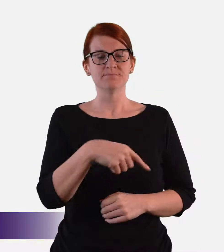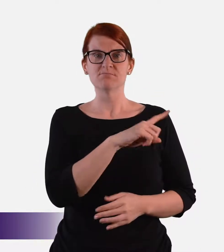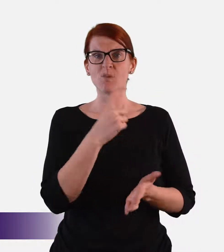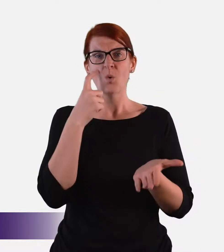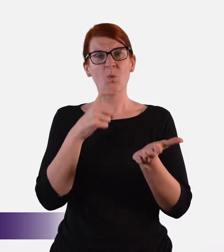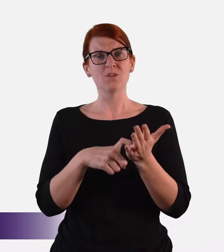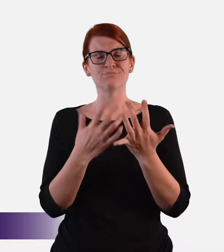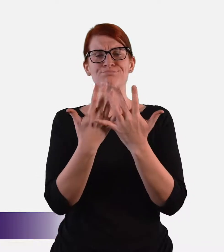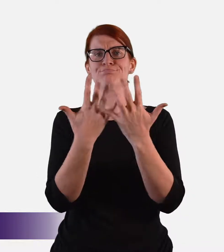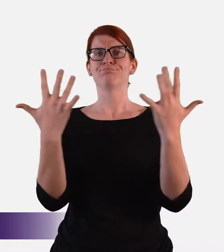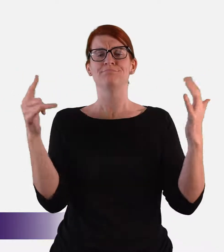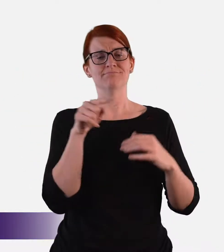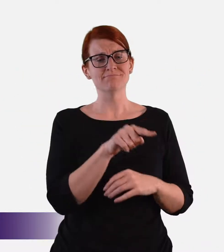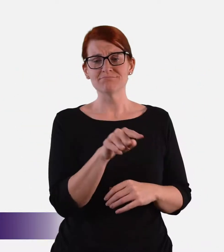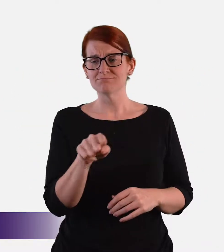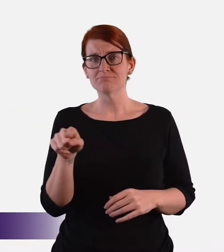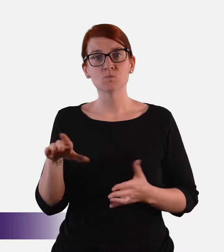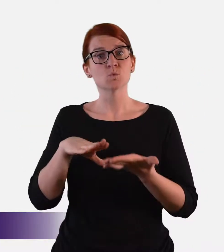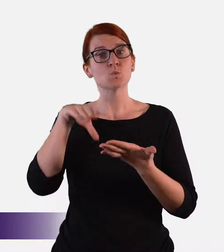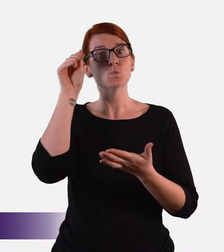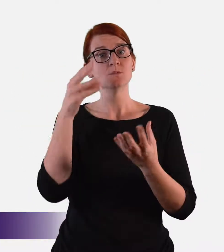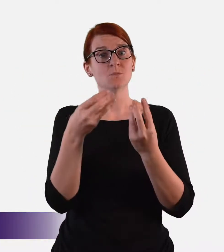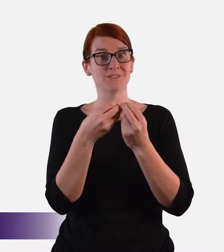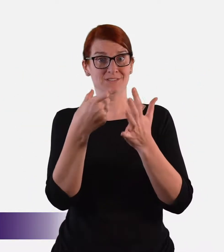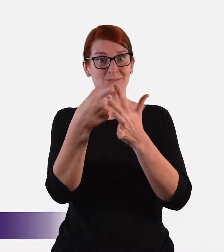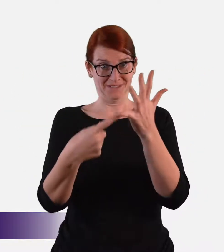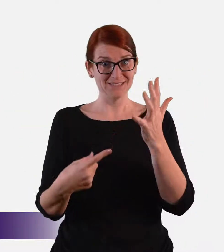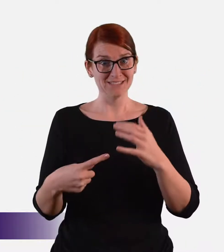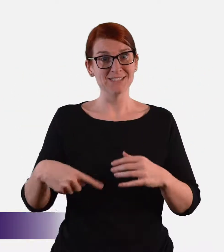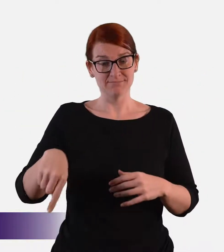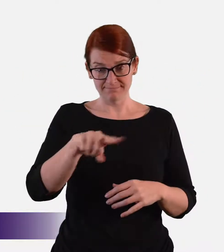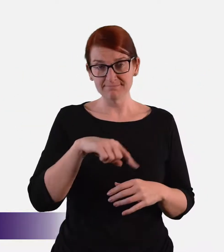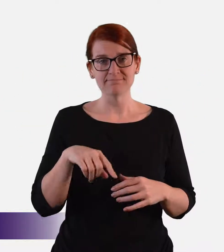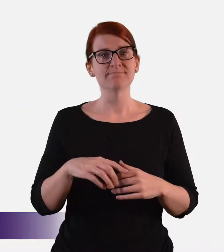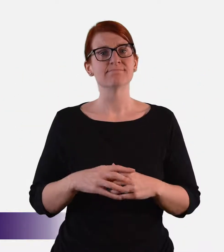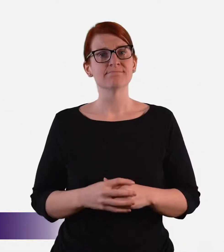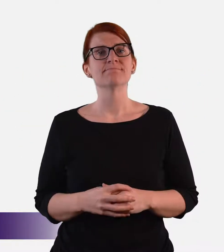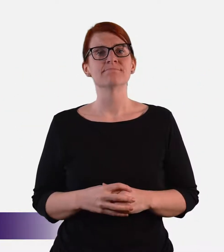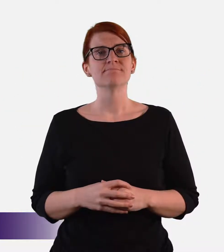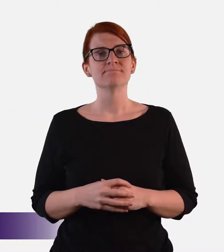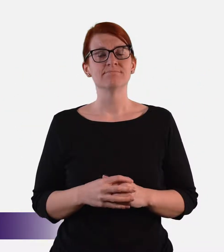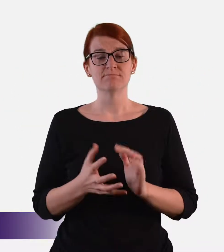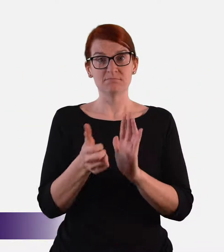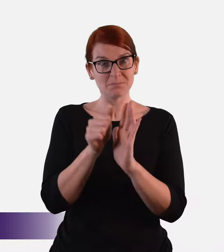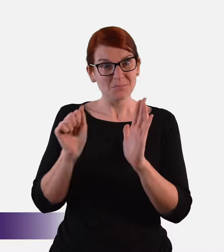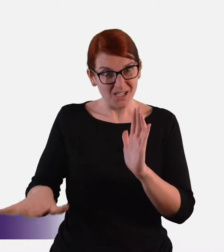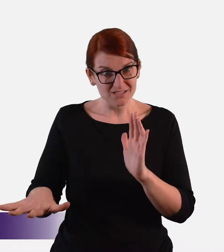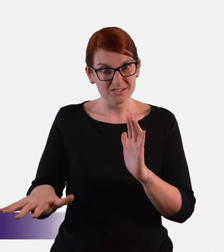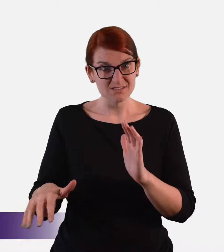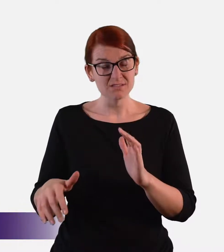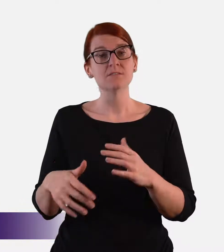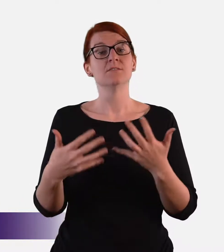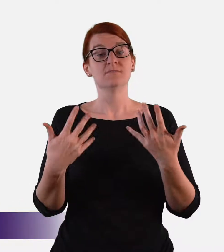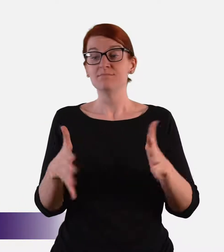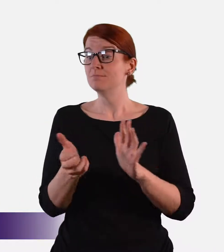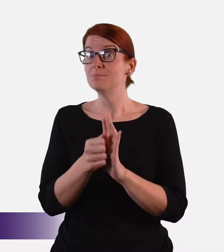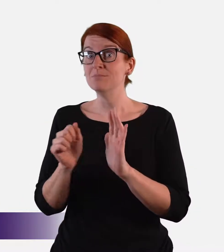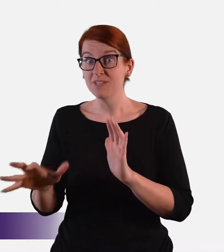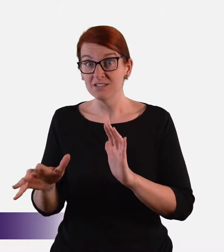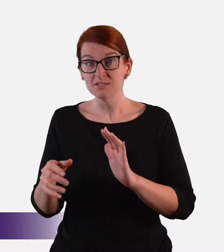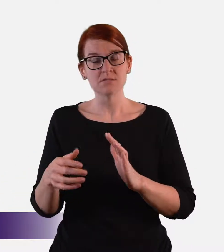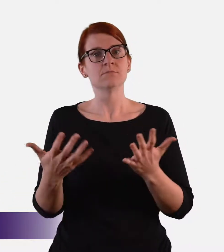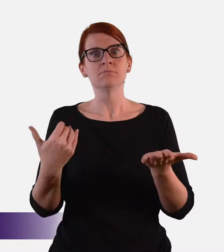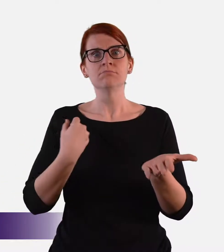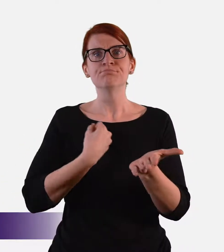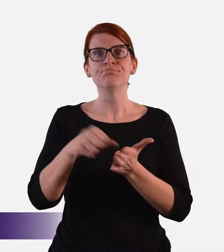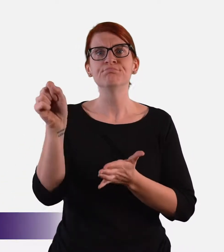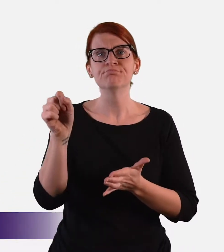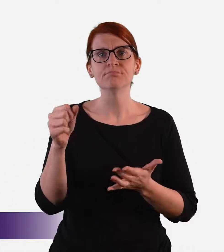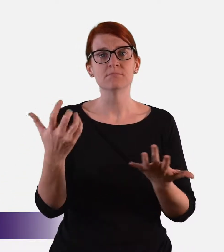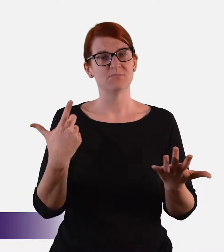Participants noted that in many cases, students with disability can be suspended and then expelled as -